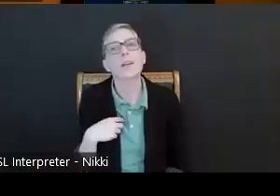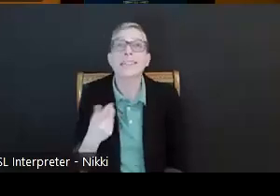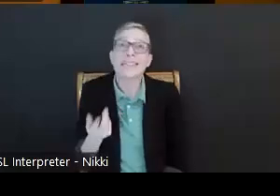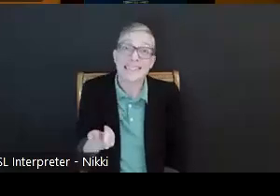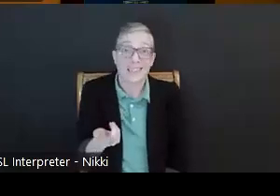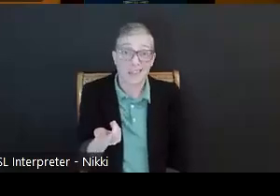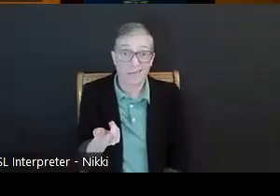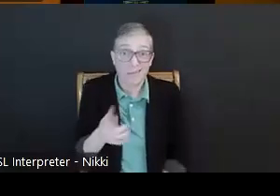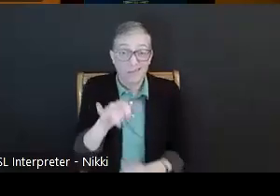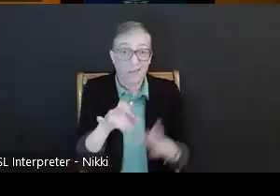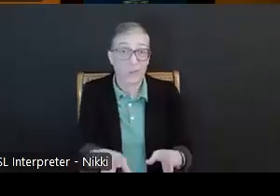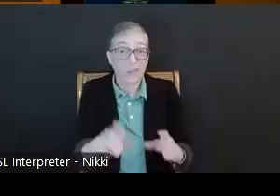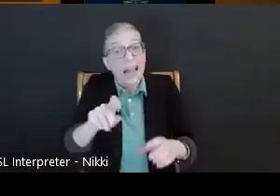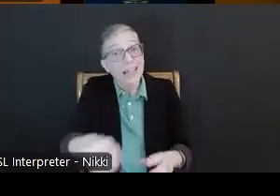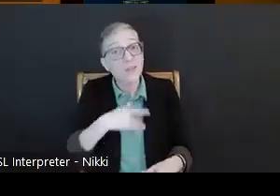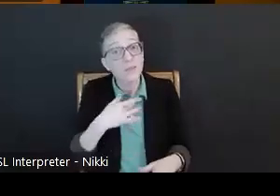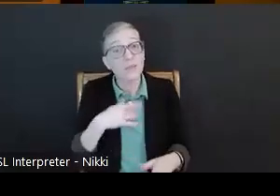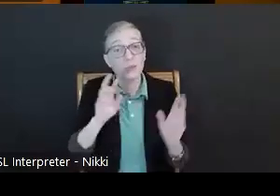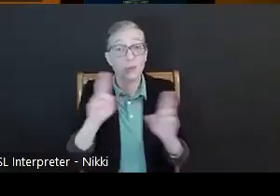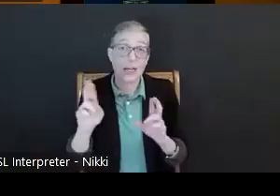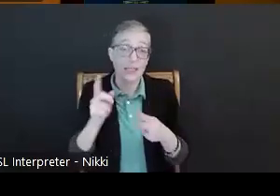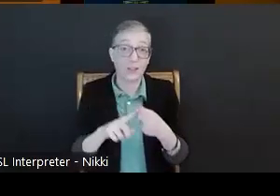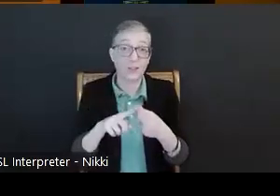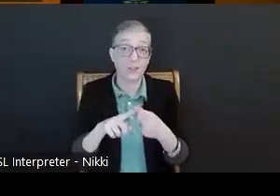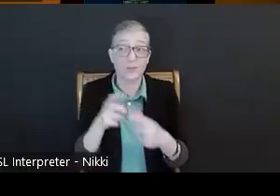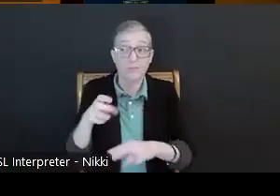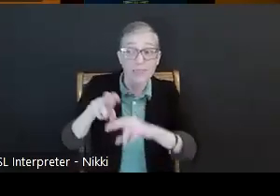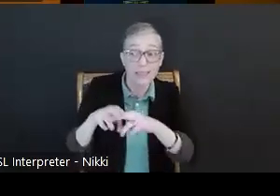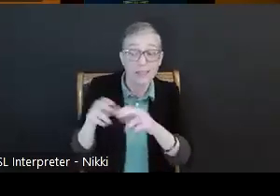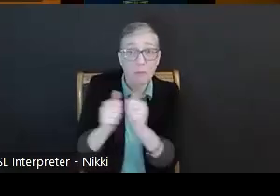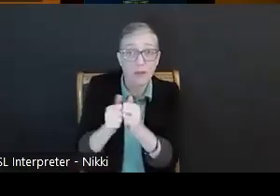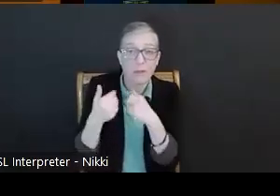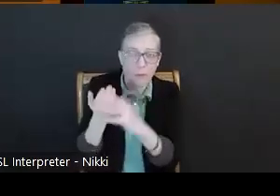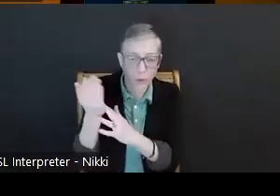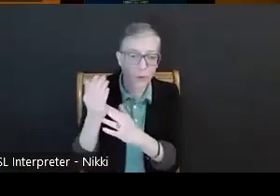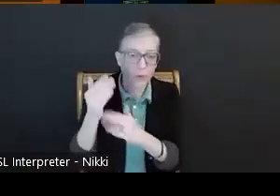like that with them um and then considering different cultures and ways about caregiving